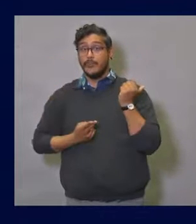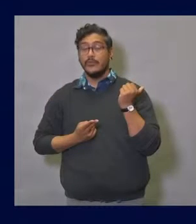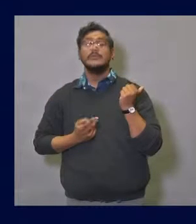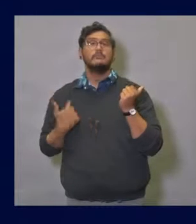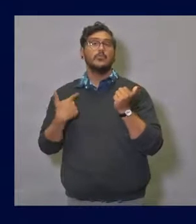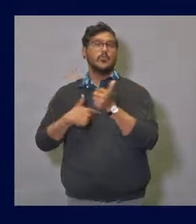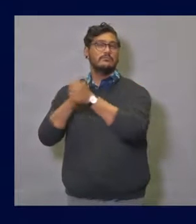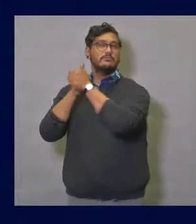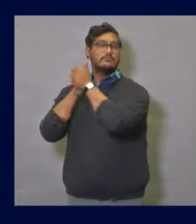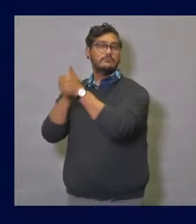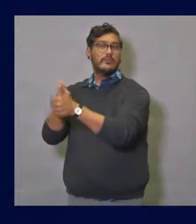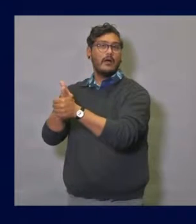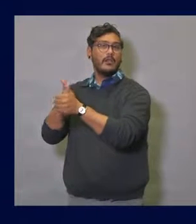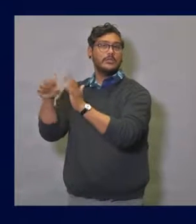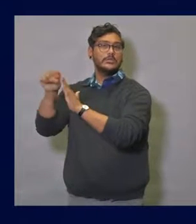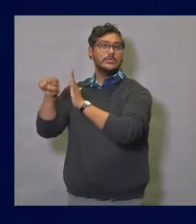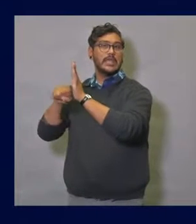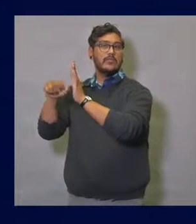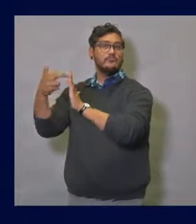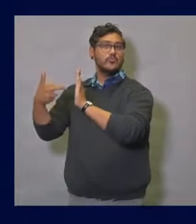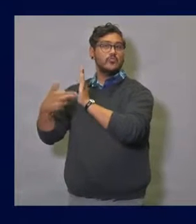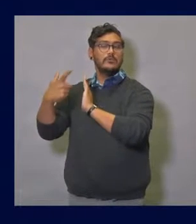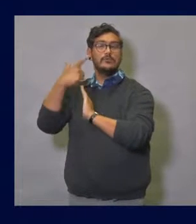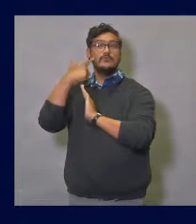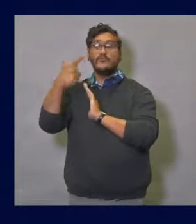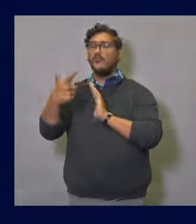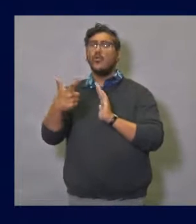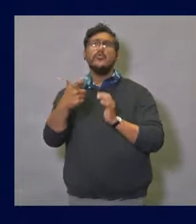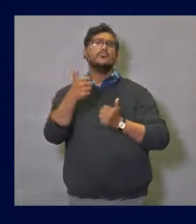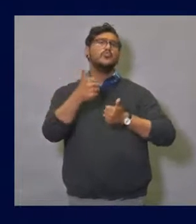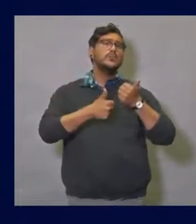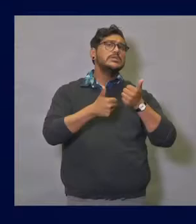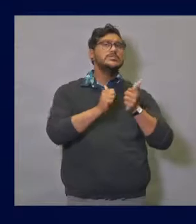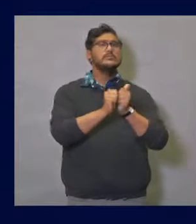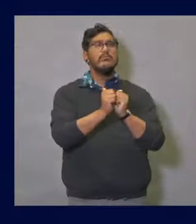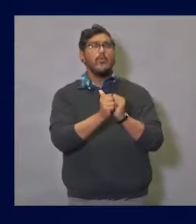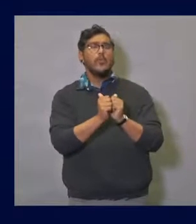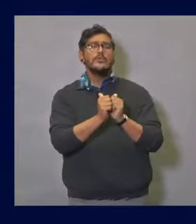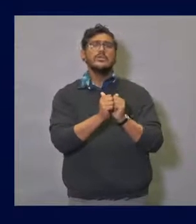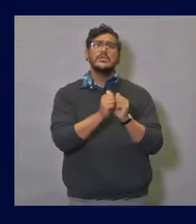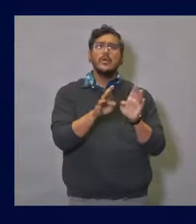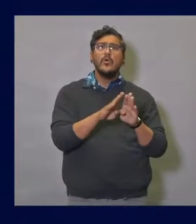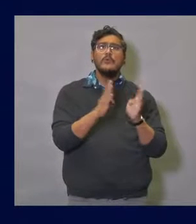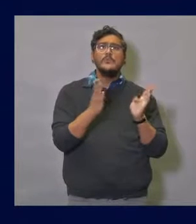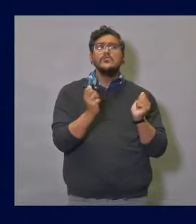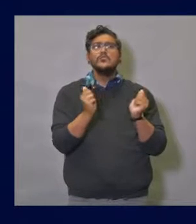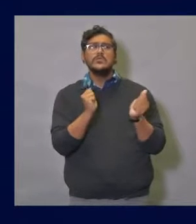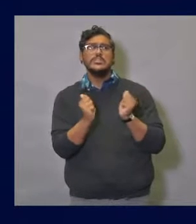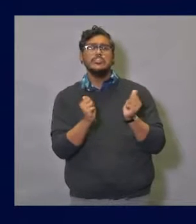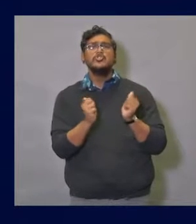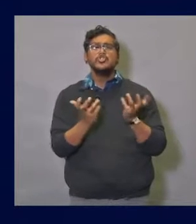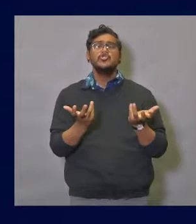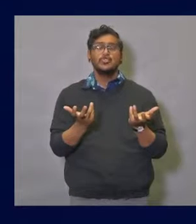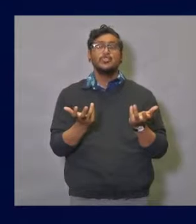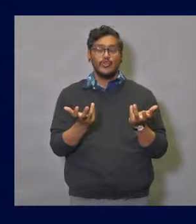PARA LOS DEPORTES RECREATIVOS